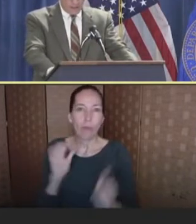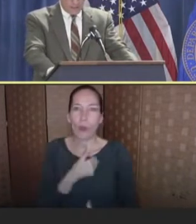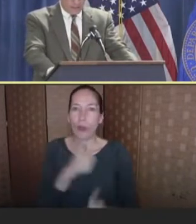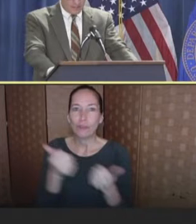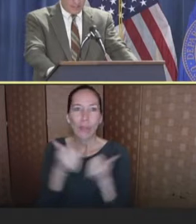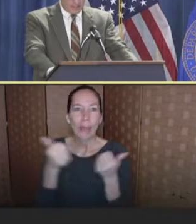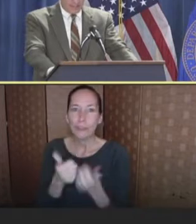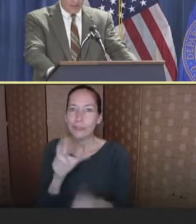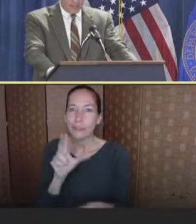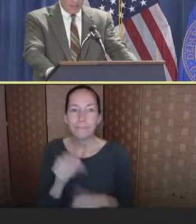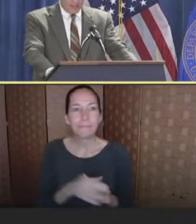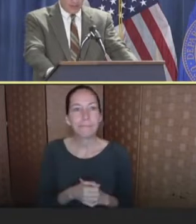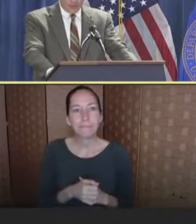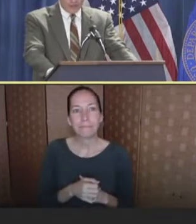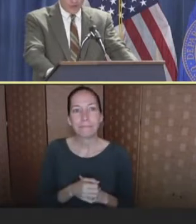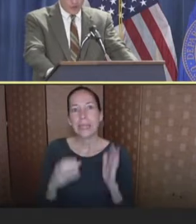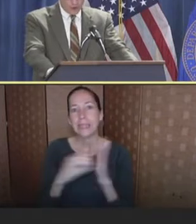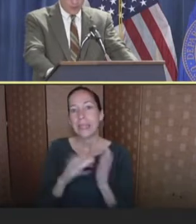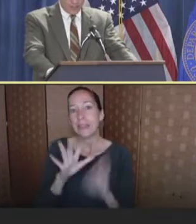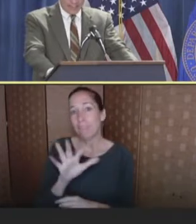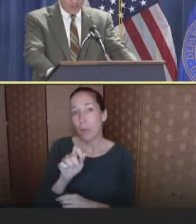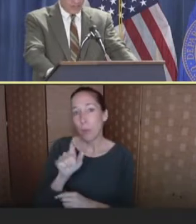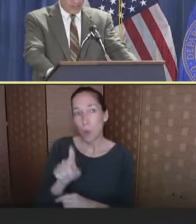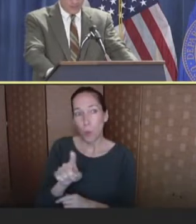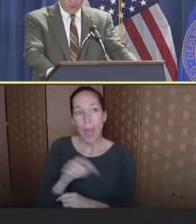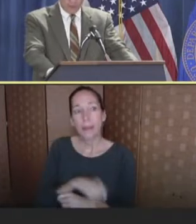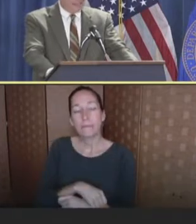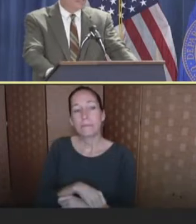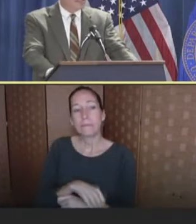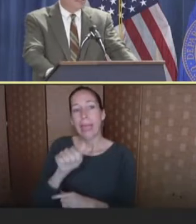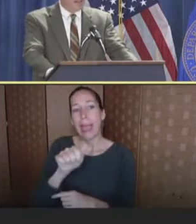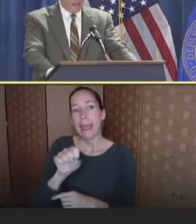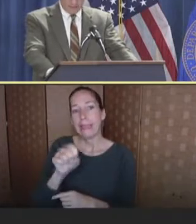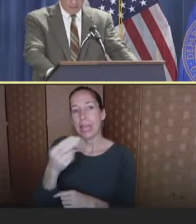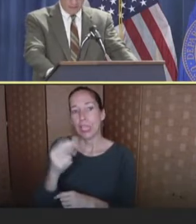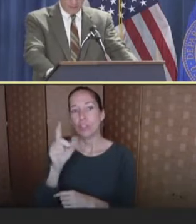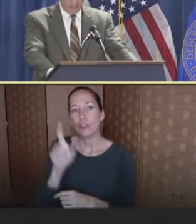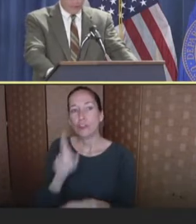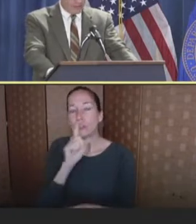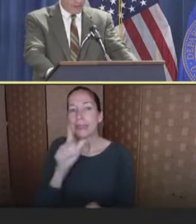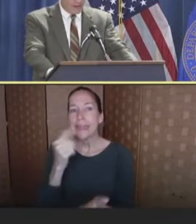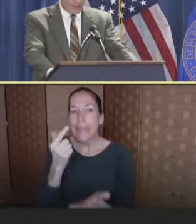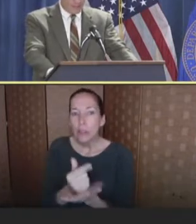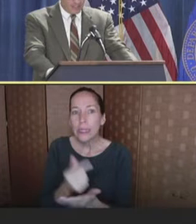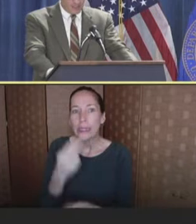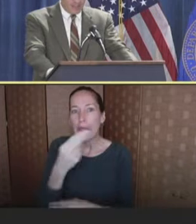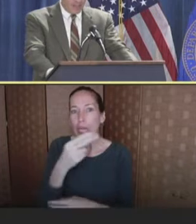The Assistant Secretary of Health ensure that HHS utilizes American Rescue Act funds to